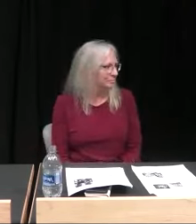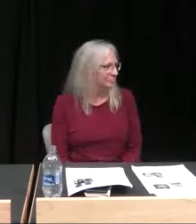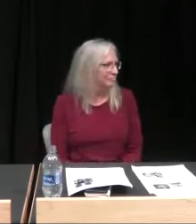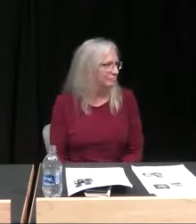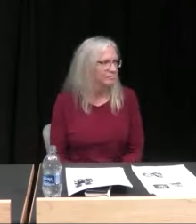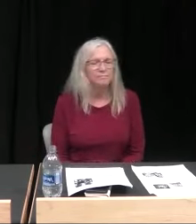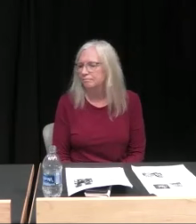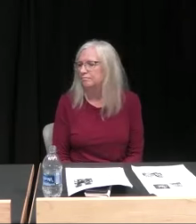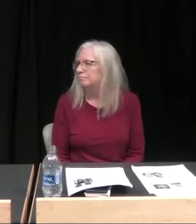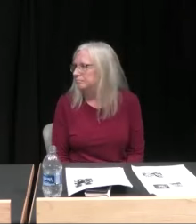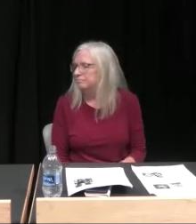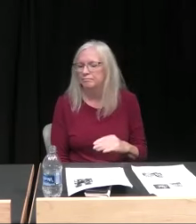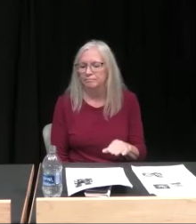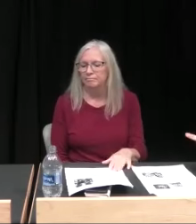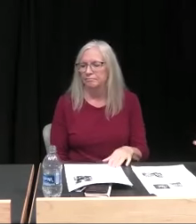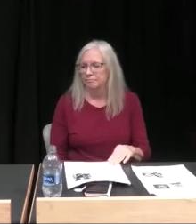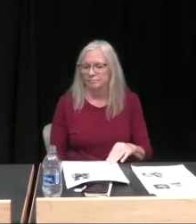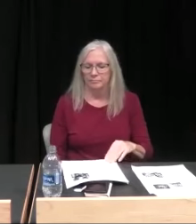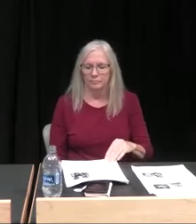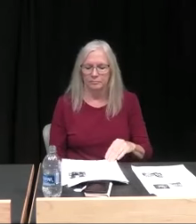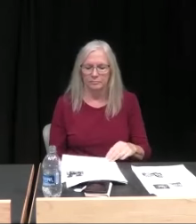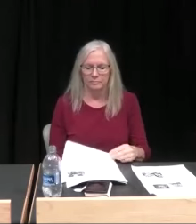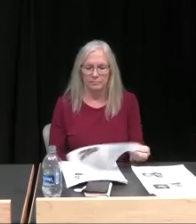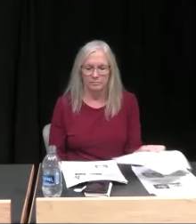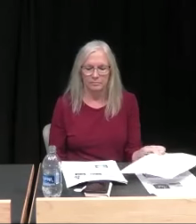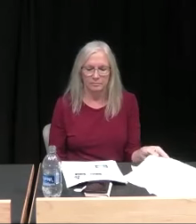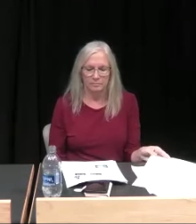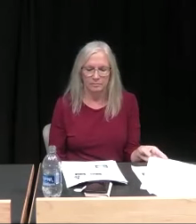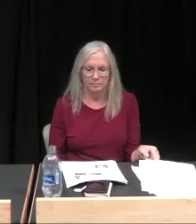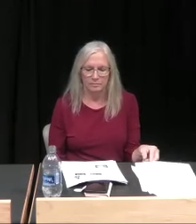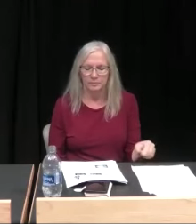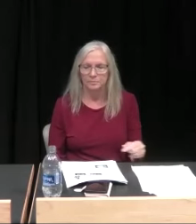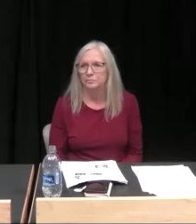individuals and Muslim deaf individuals and the uniqueness extends even further